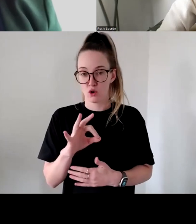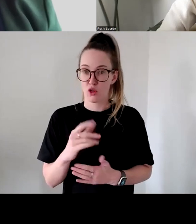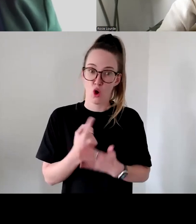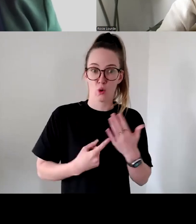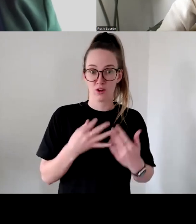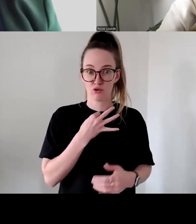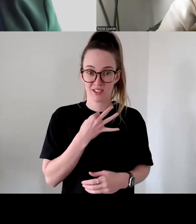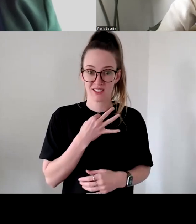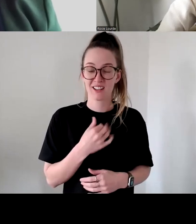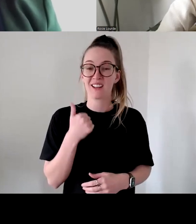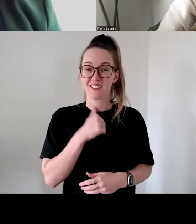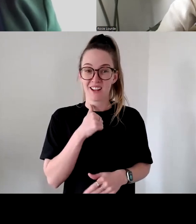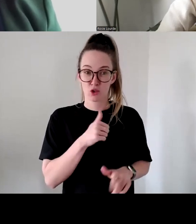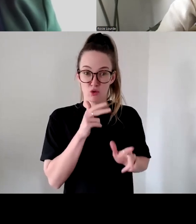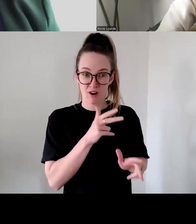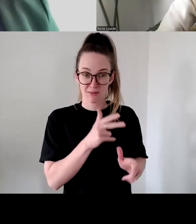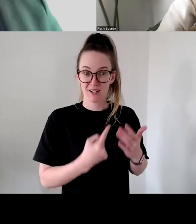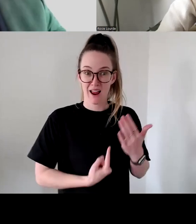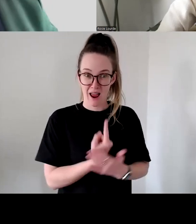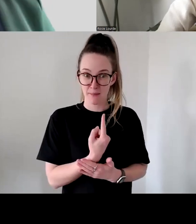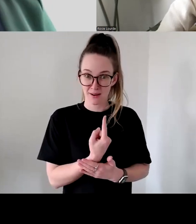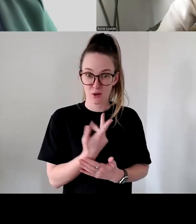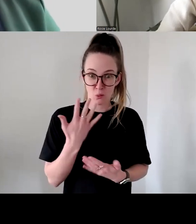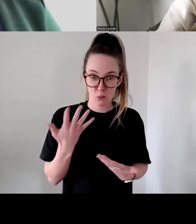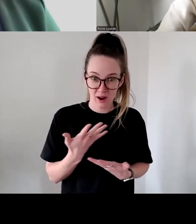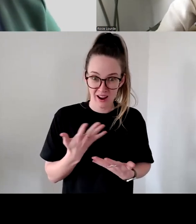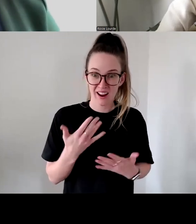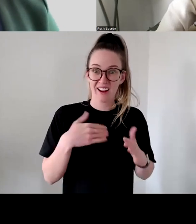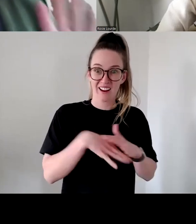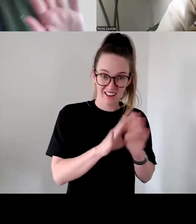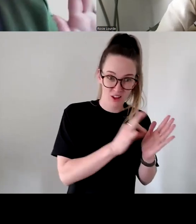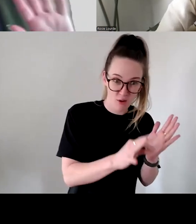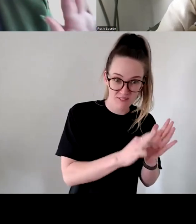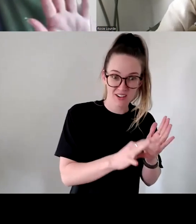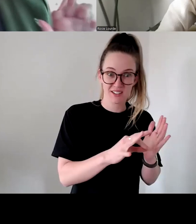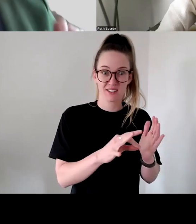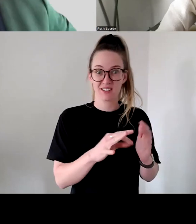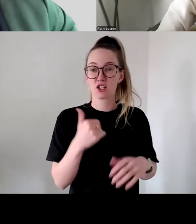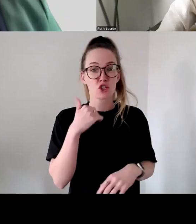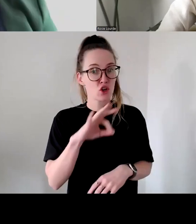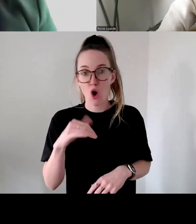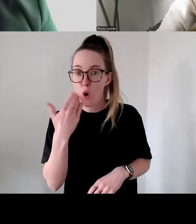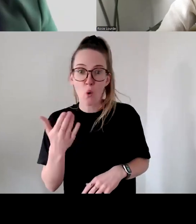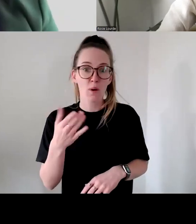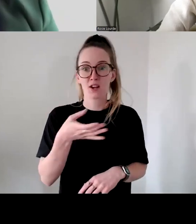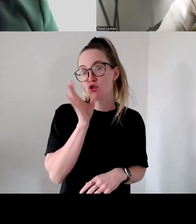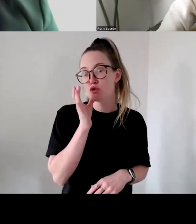harassment happens at your workspace, so it's not all at drinks functions and after hours.